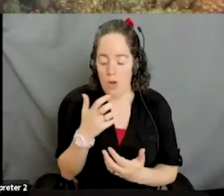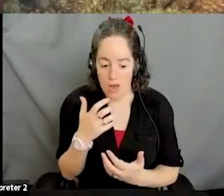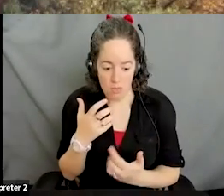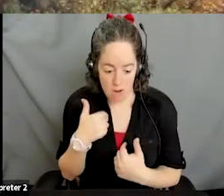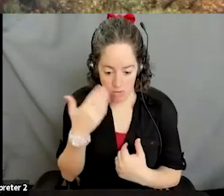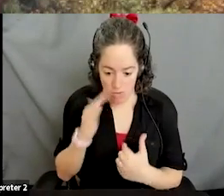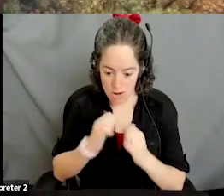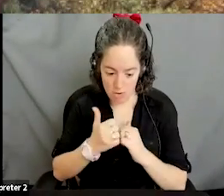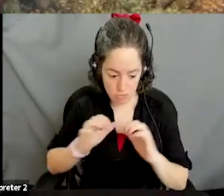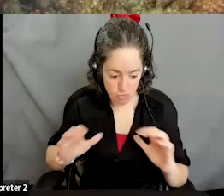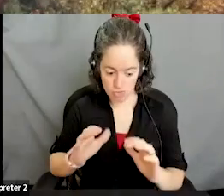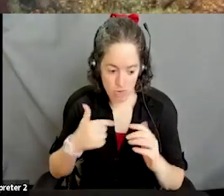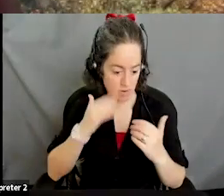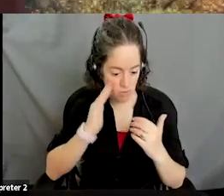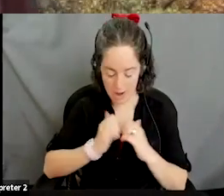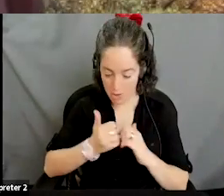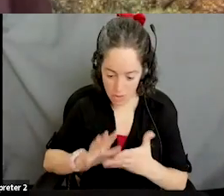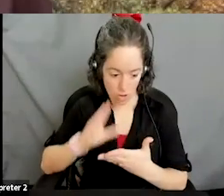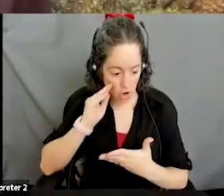the budget to take on, so we just can't do anything about it.